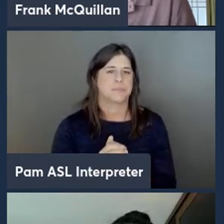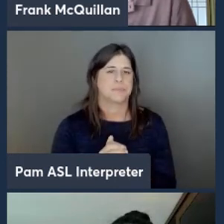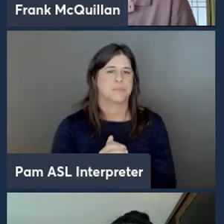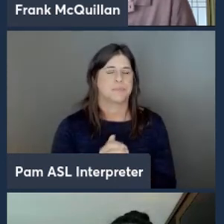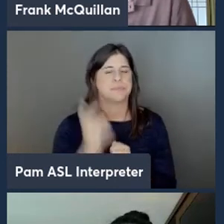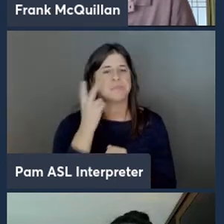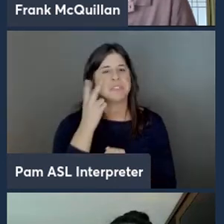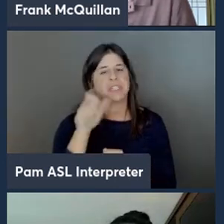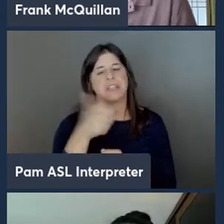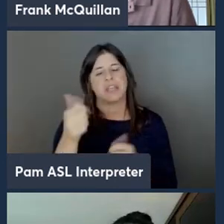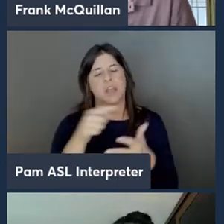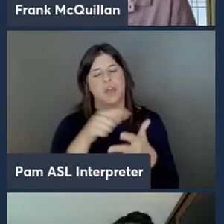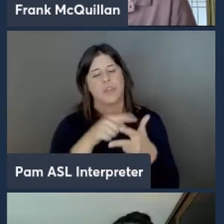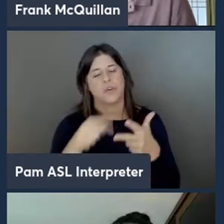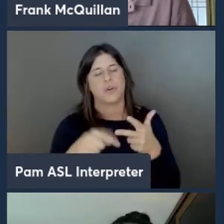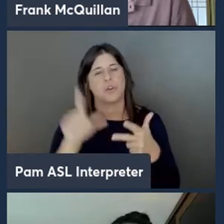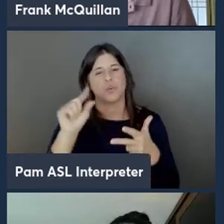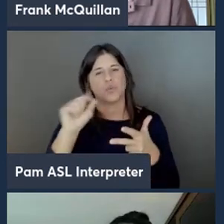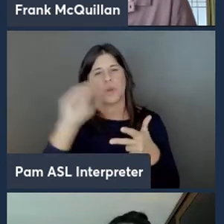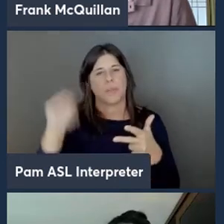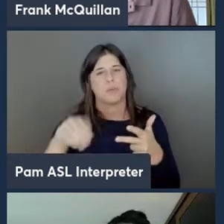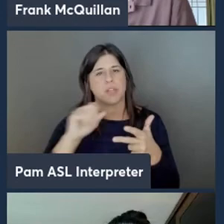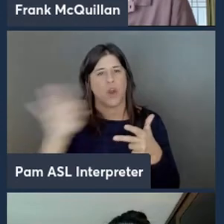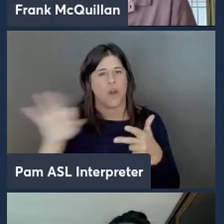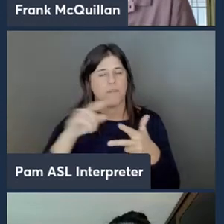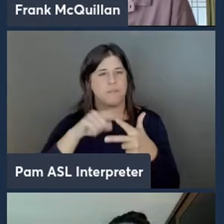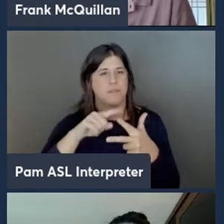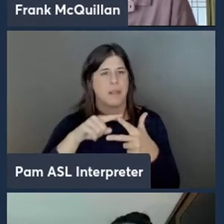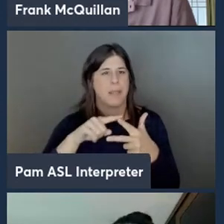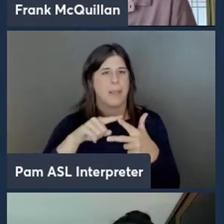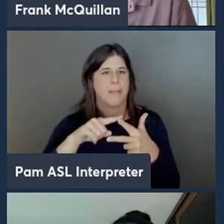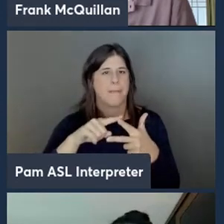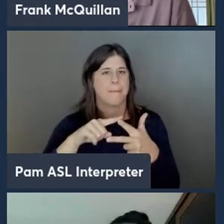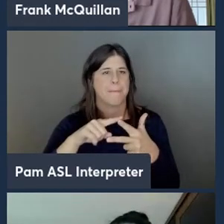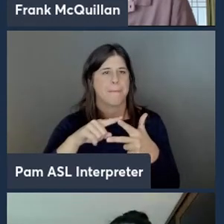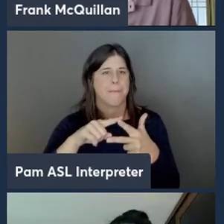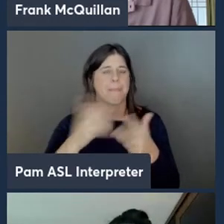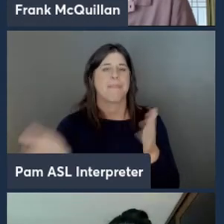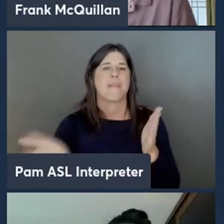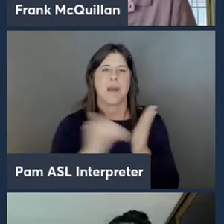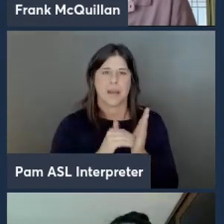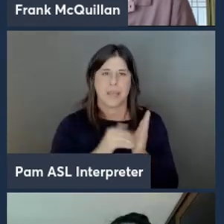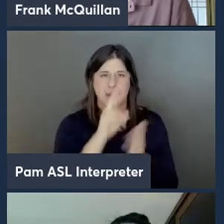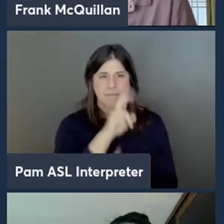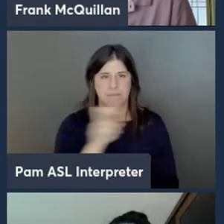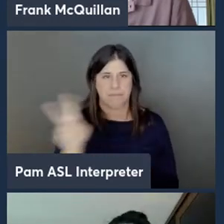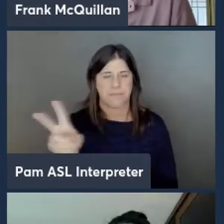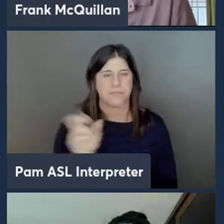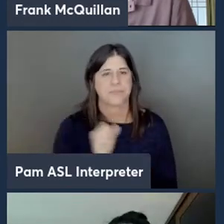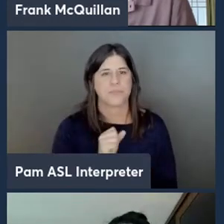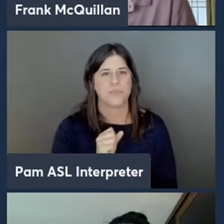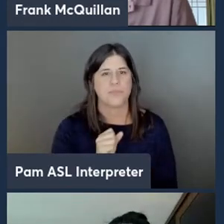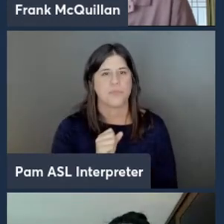to see the 20 off the 20% off variation. Again, I hop over here, reload.